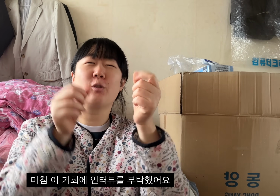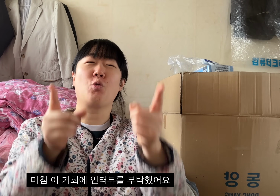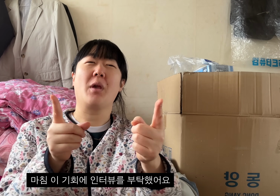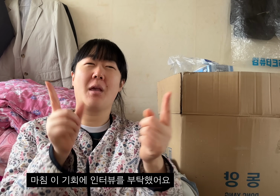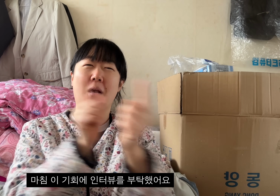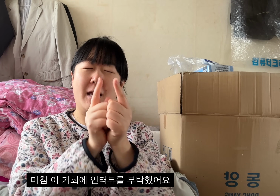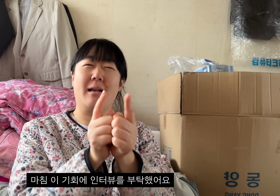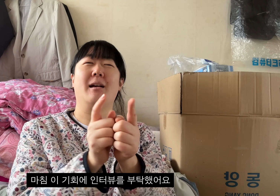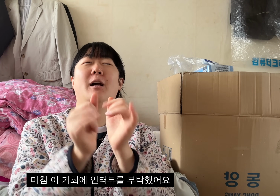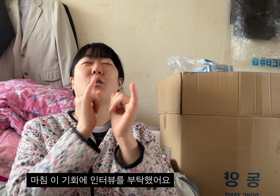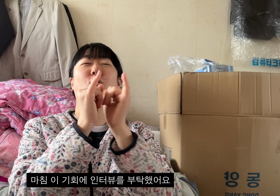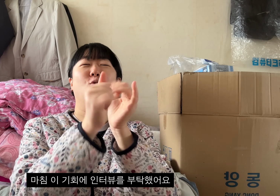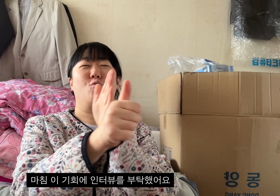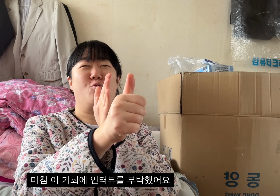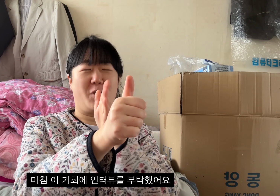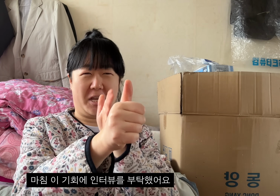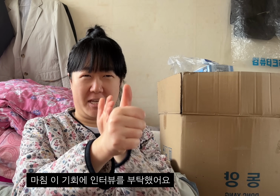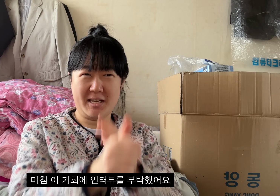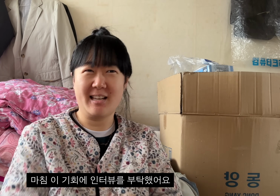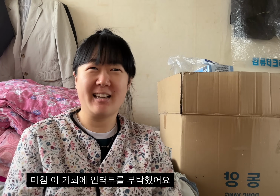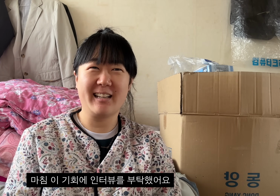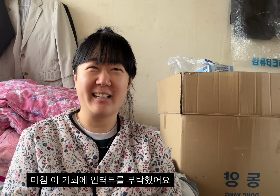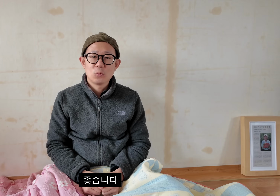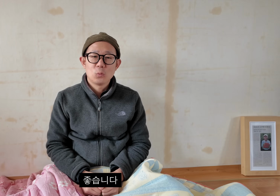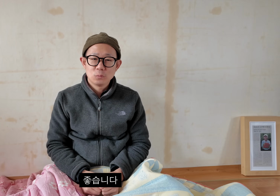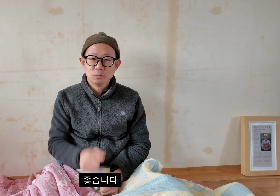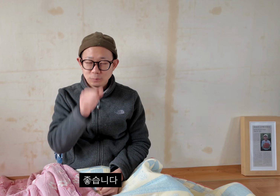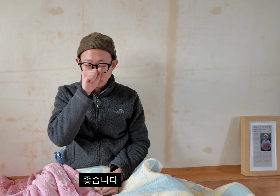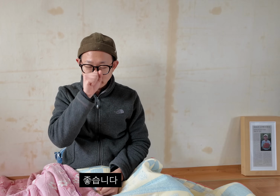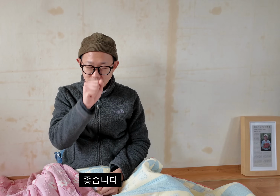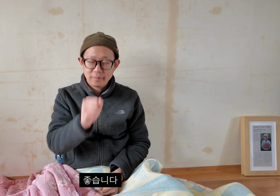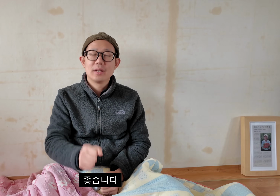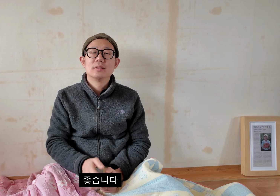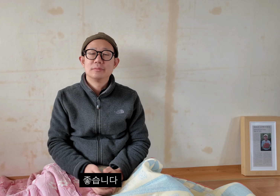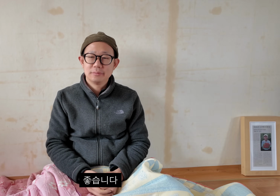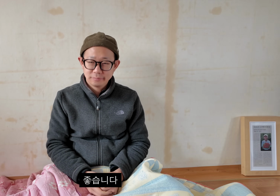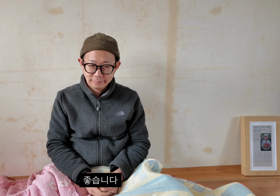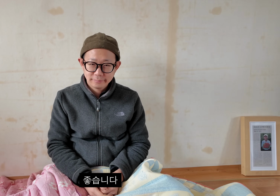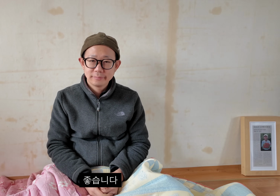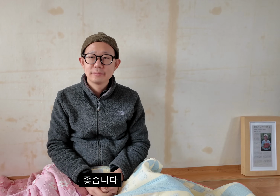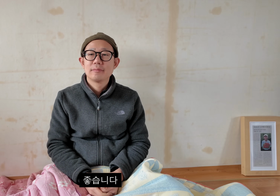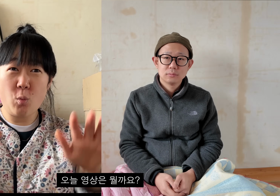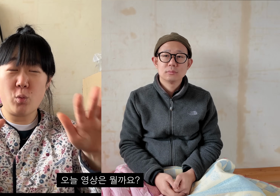I took the chance to ask him for an interview. Alright.